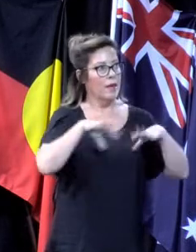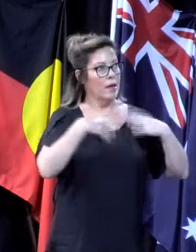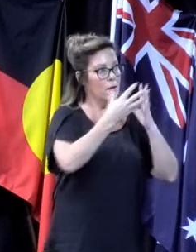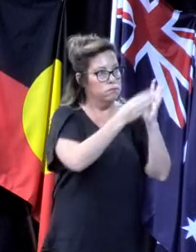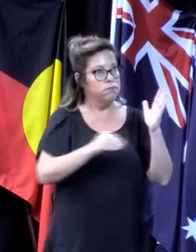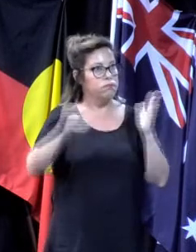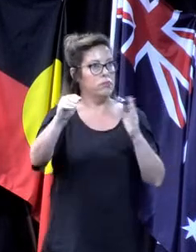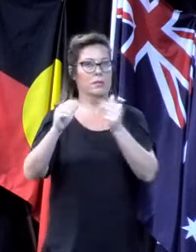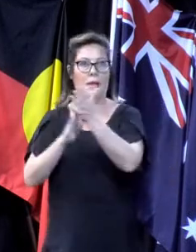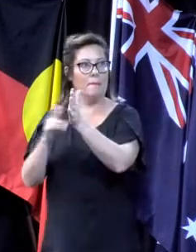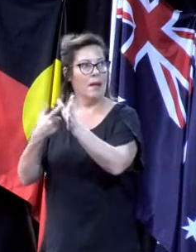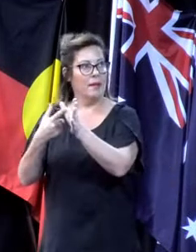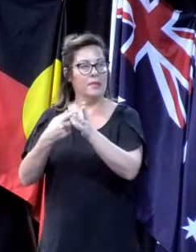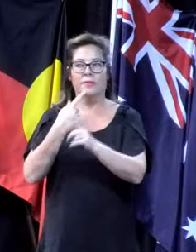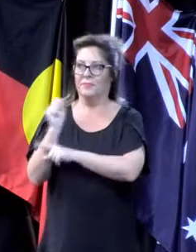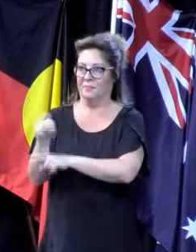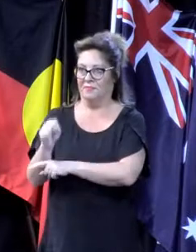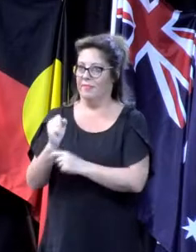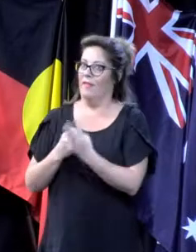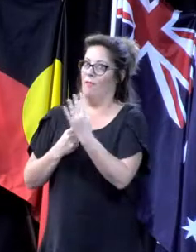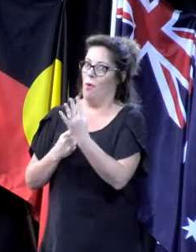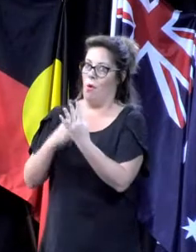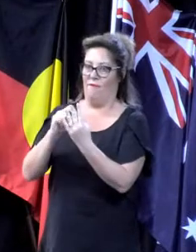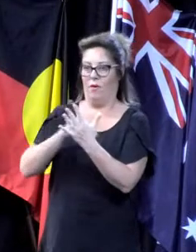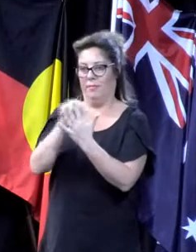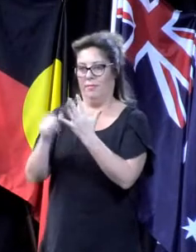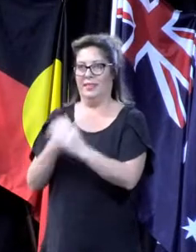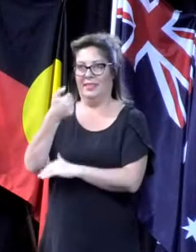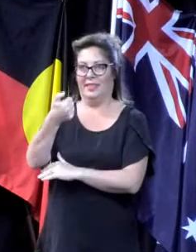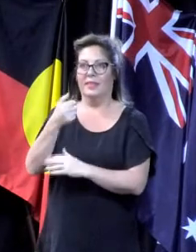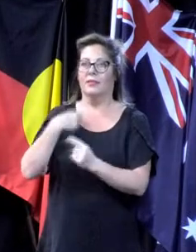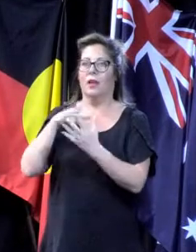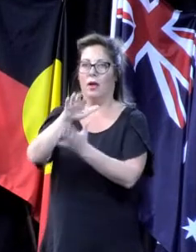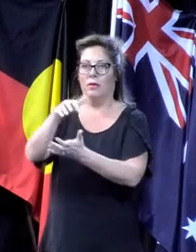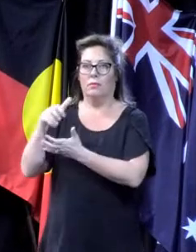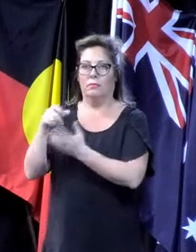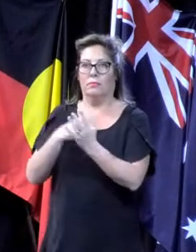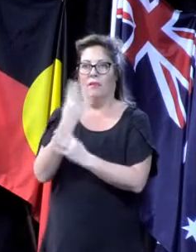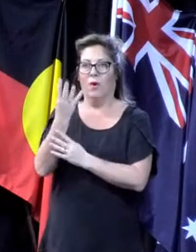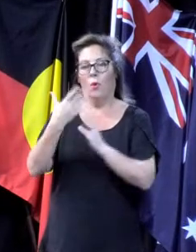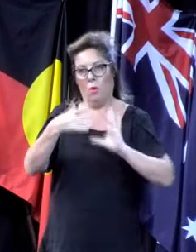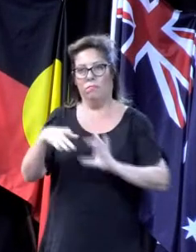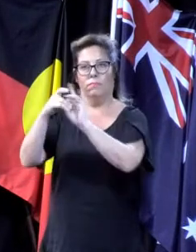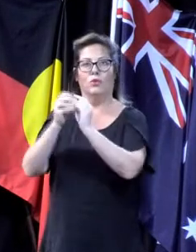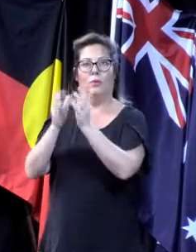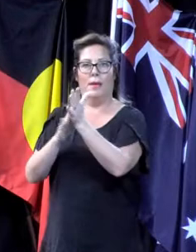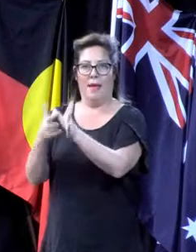I was lucky. I was able to credit four of those. OK, did you commence your teaching career